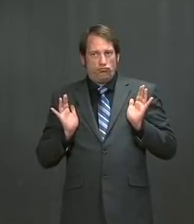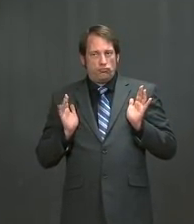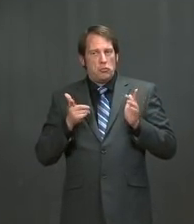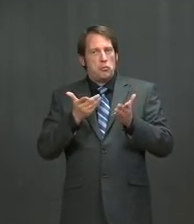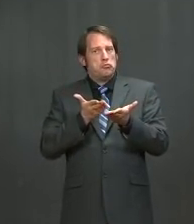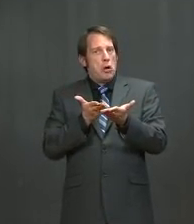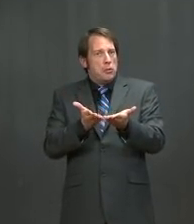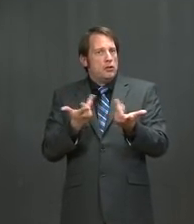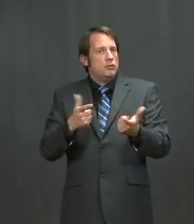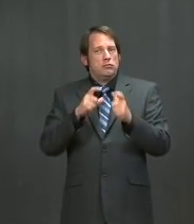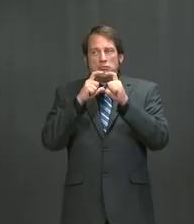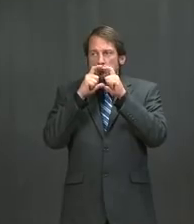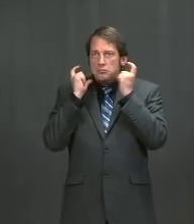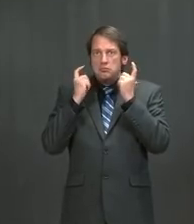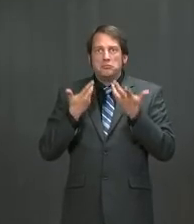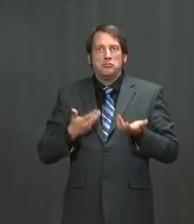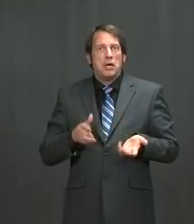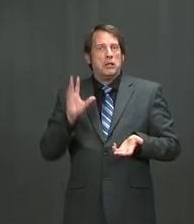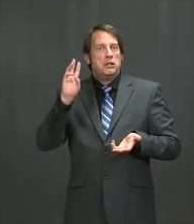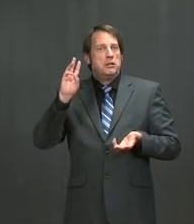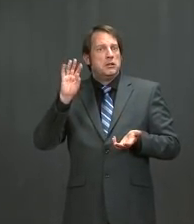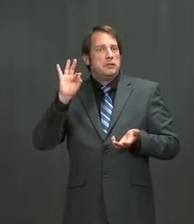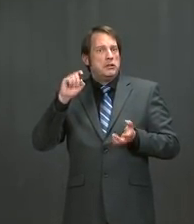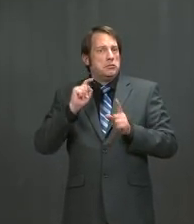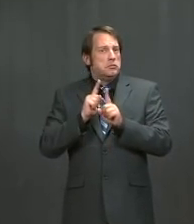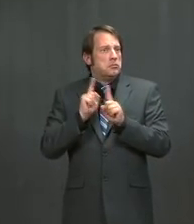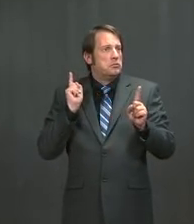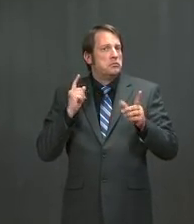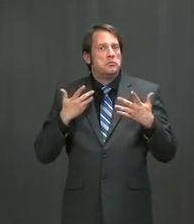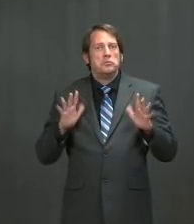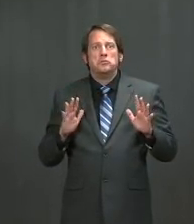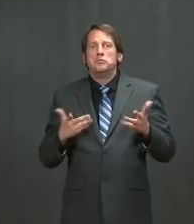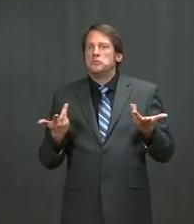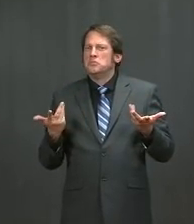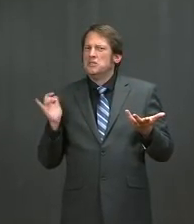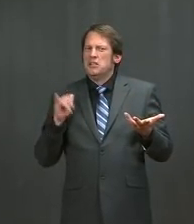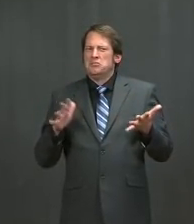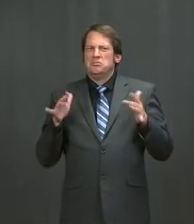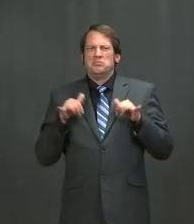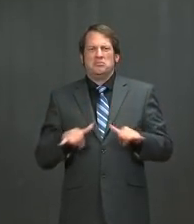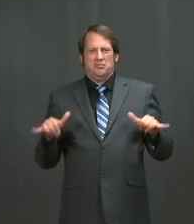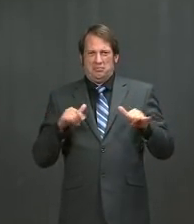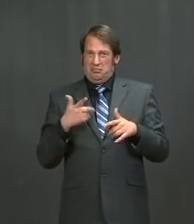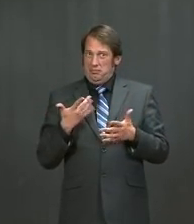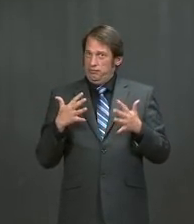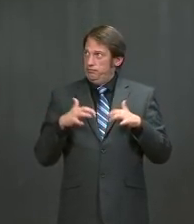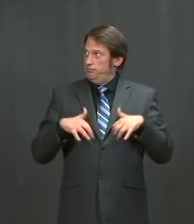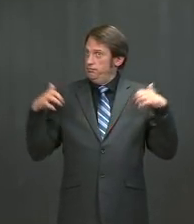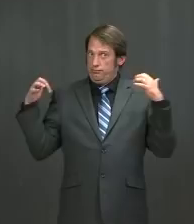which, of course, applies to having a full stadium -- and the importance of being vigilant, even while we're at war with this virus.